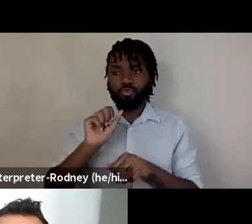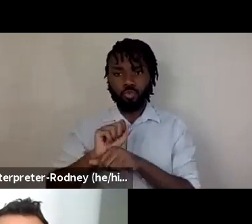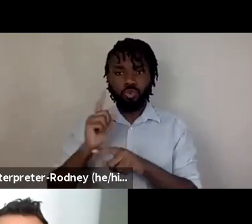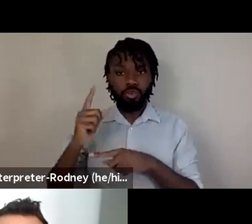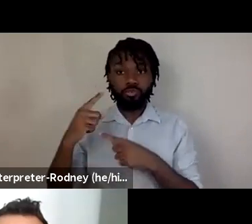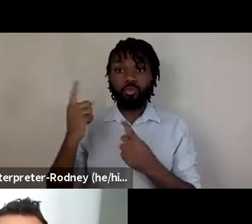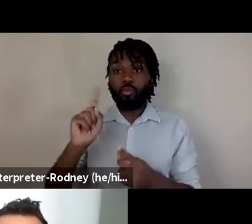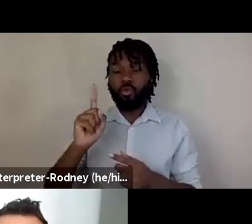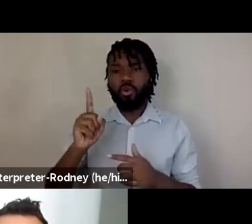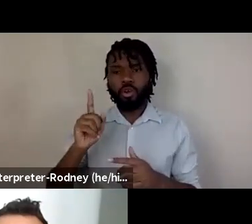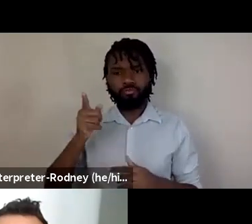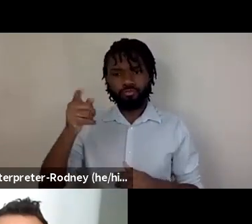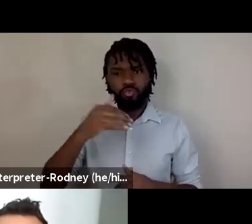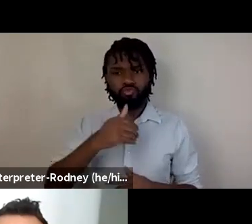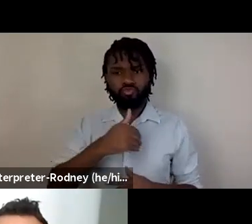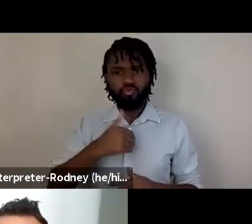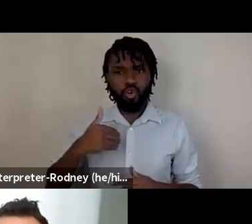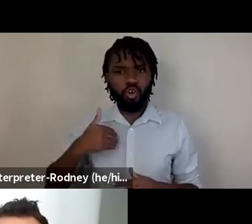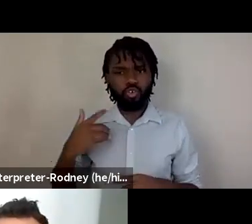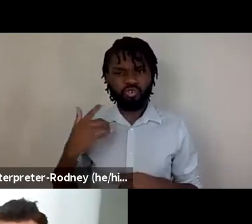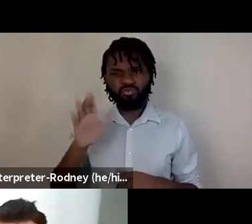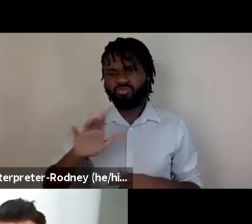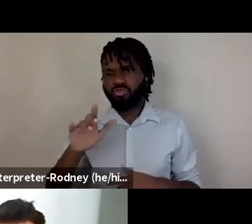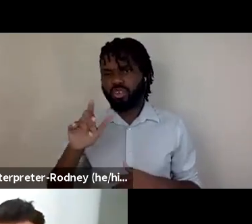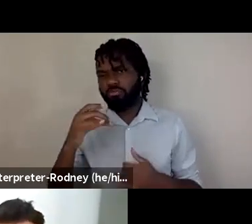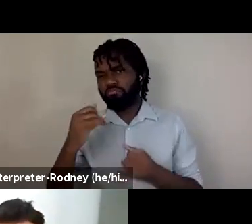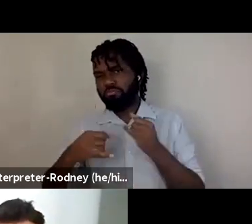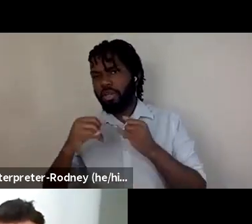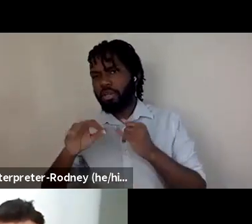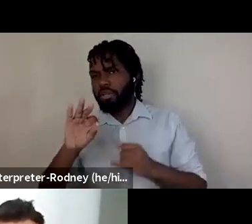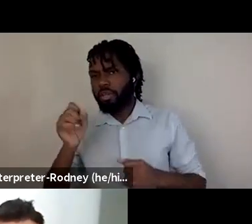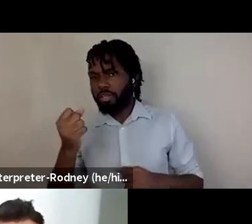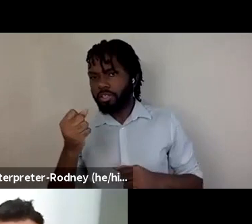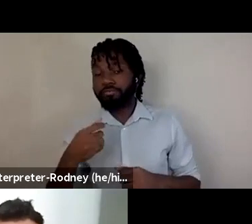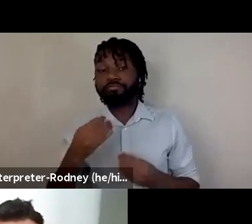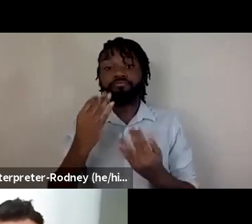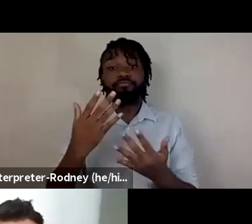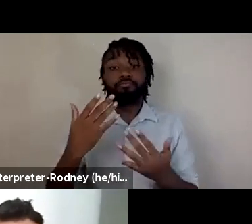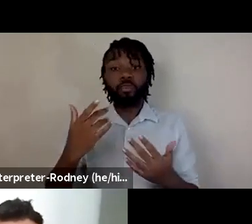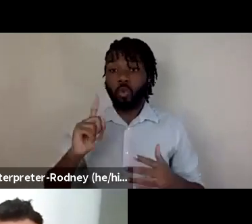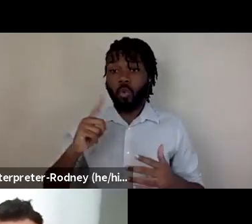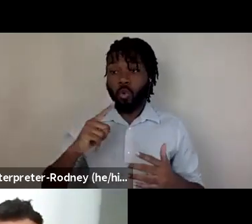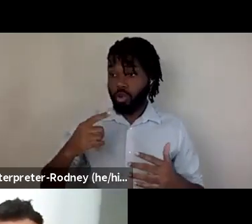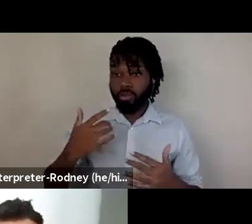I wanna start by land acknowledgement. I'm currently speaking to you from south Seattle,